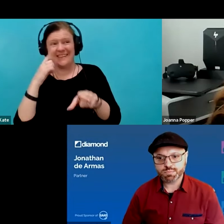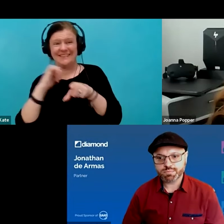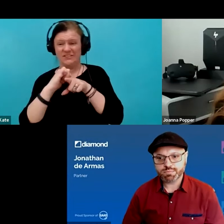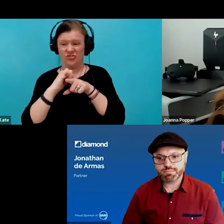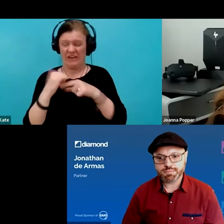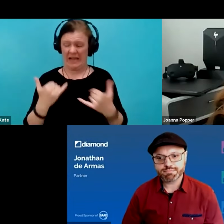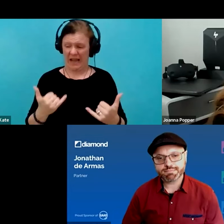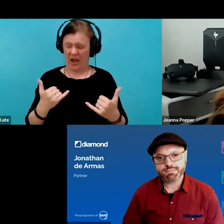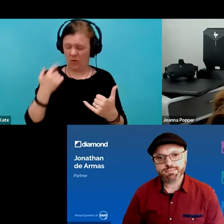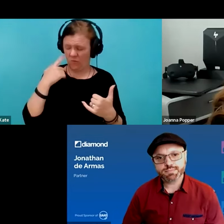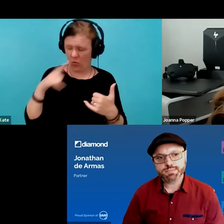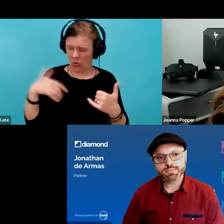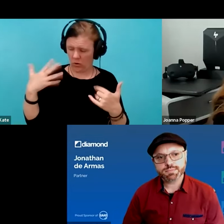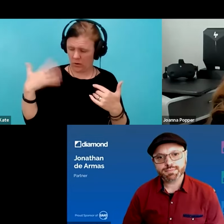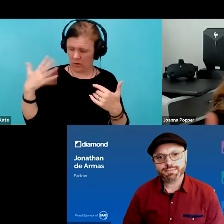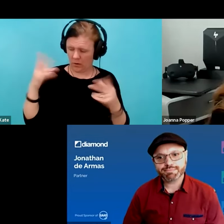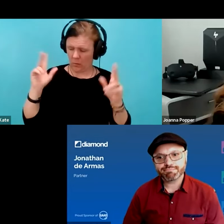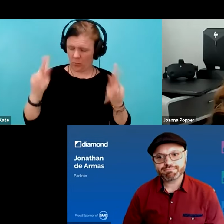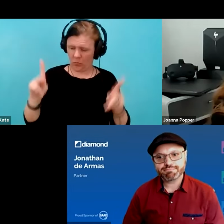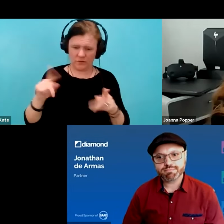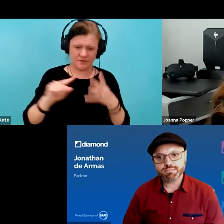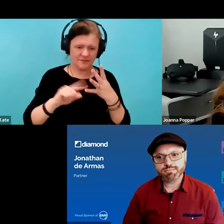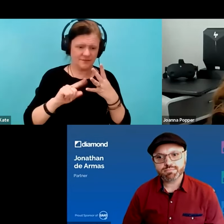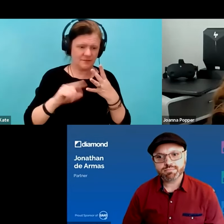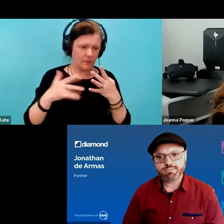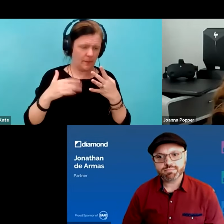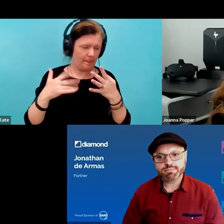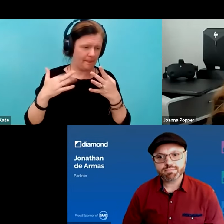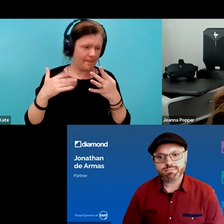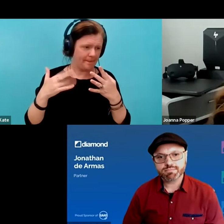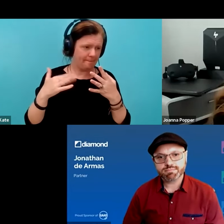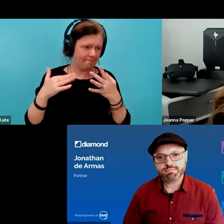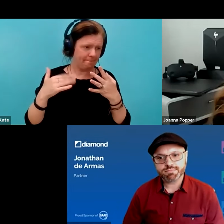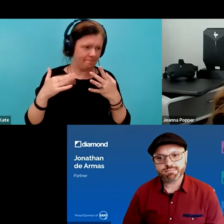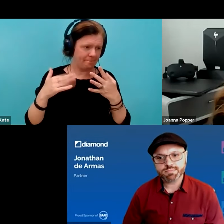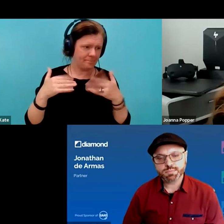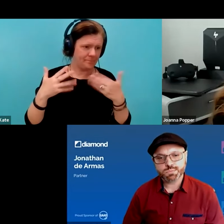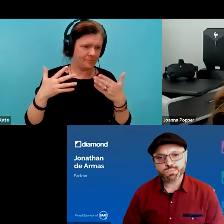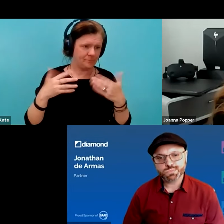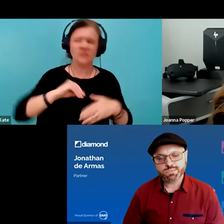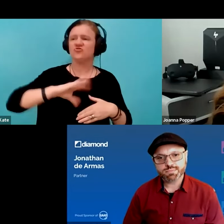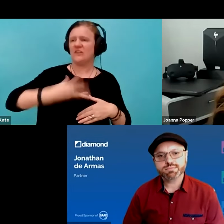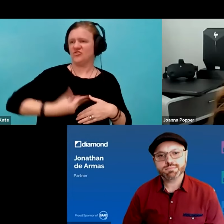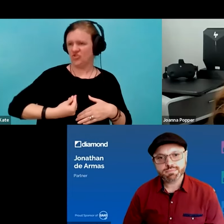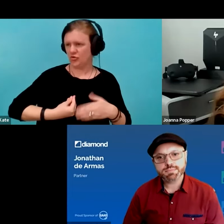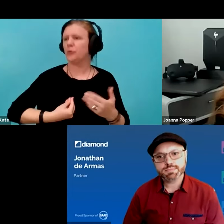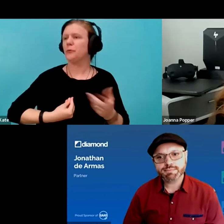now on on somebody who's going through a Joanna Popper: transgender and so it's going through